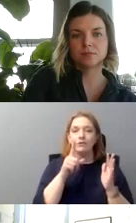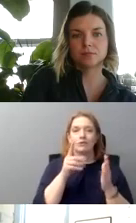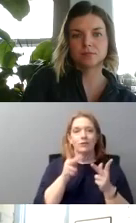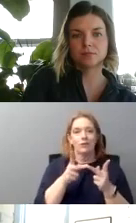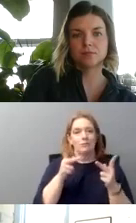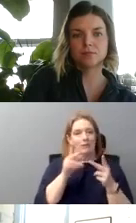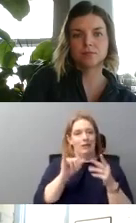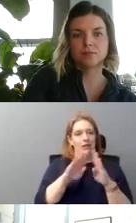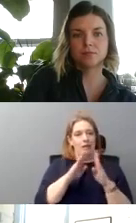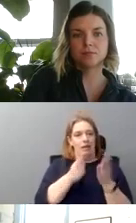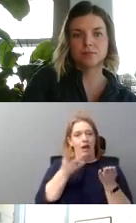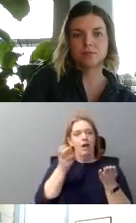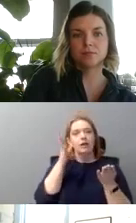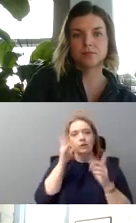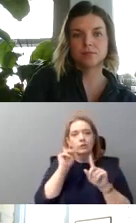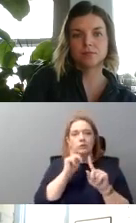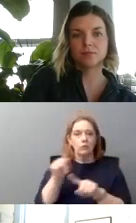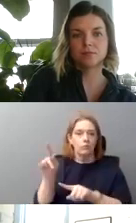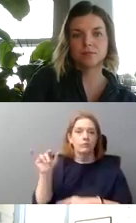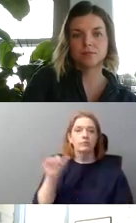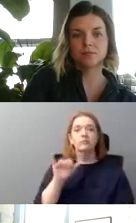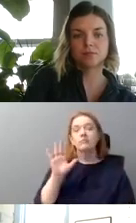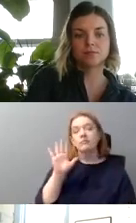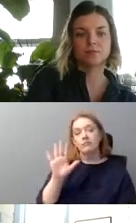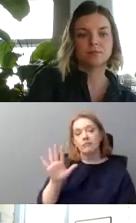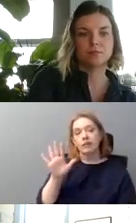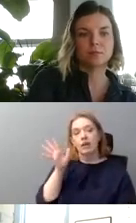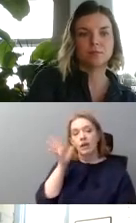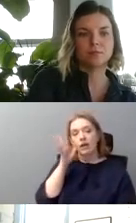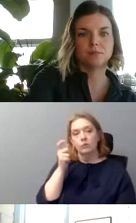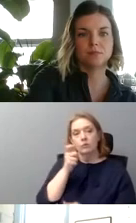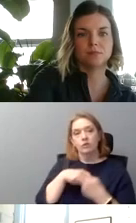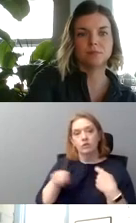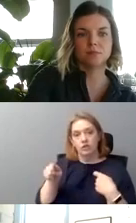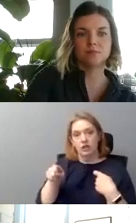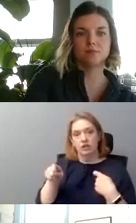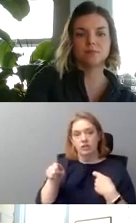make stuff too, and also with his wax figurines, which are pretty prominent in the dining room,